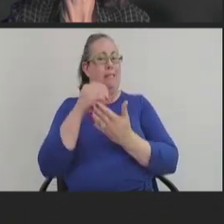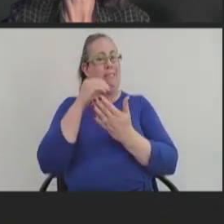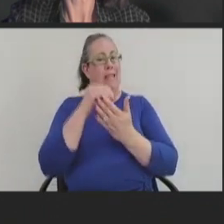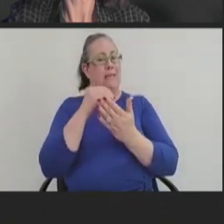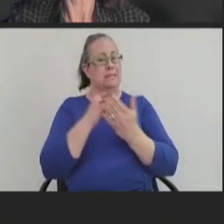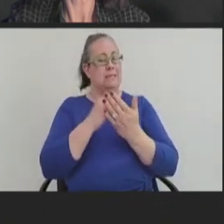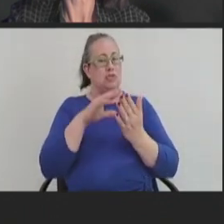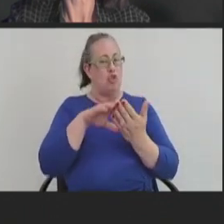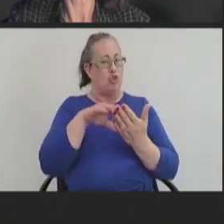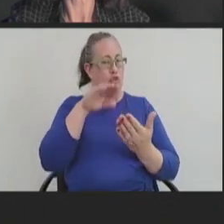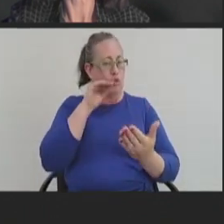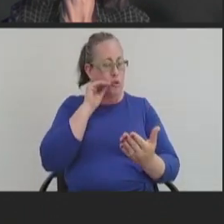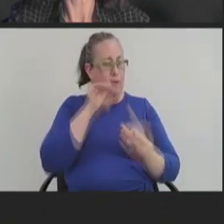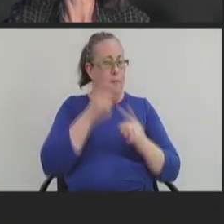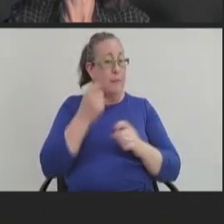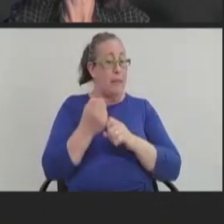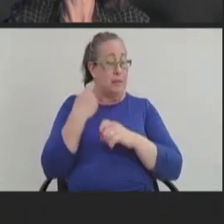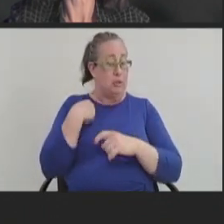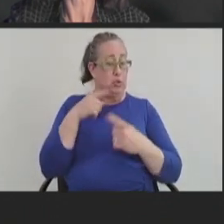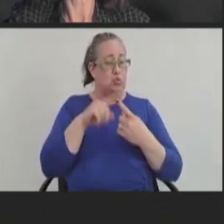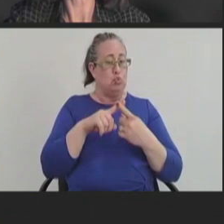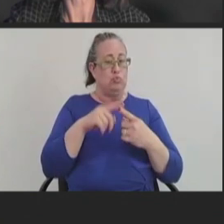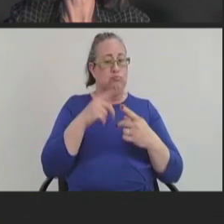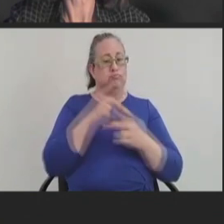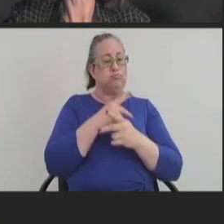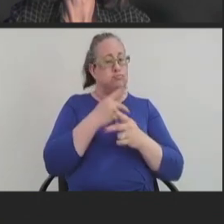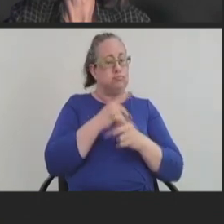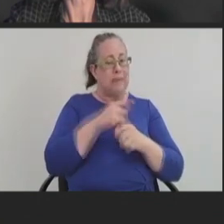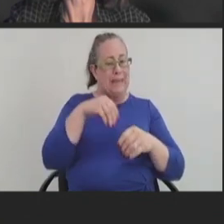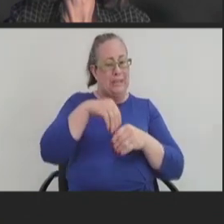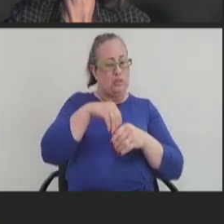our internal forecasts. There are changes to the data systems, as you may know,